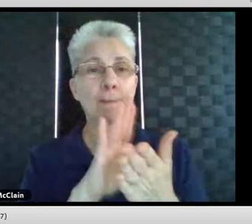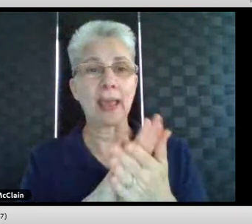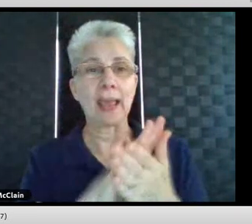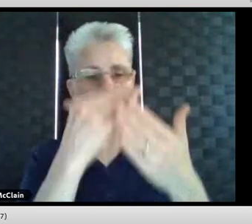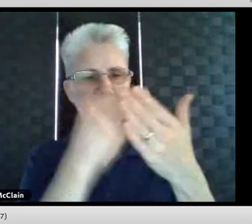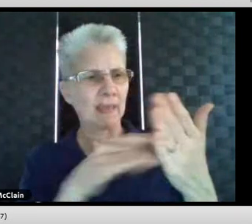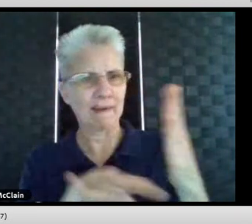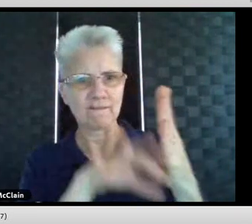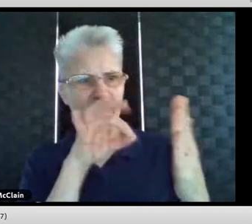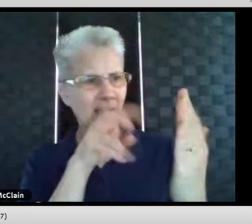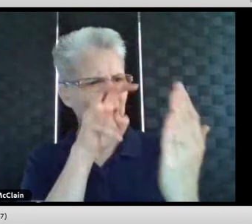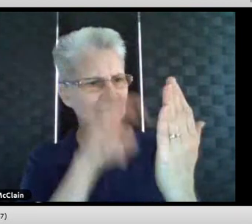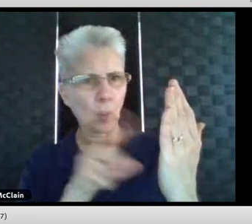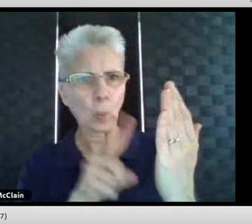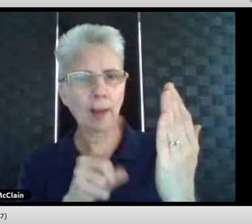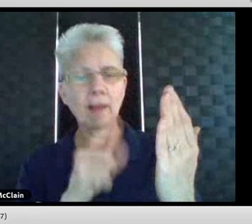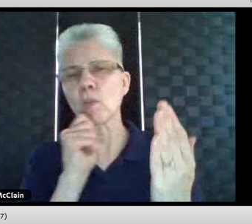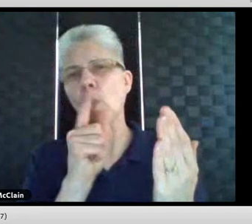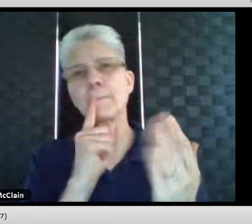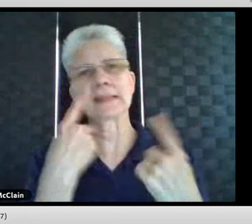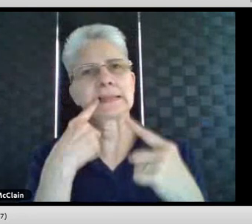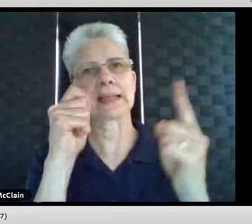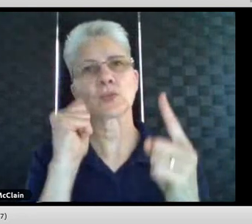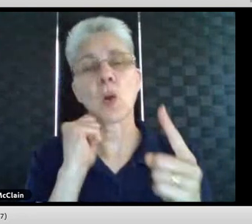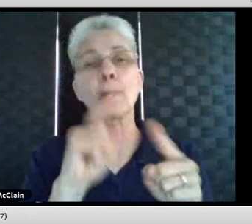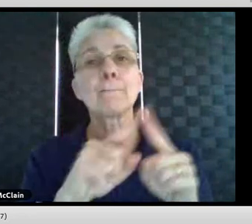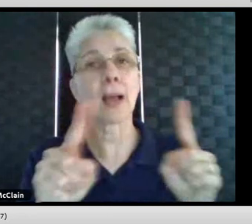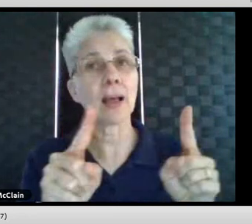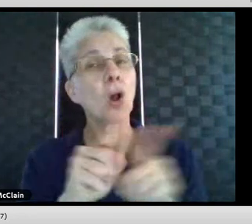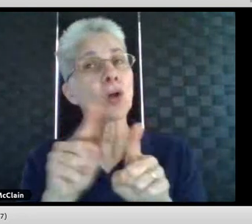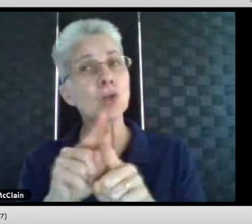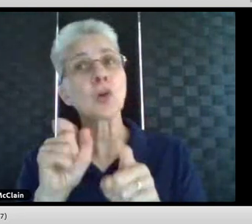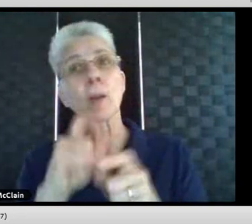you know, it's not going to be a success. On the other hand, it could be a huge success.